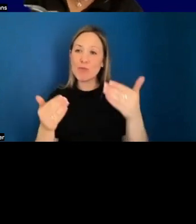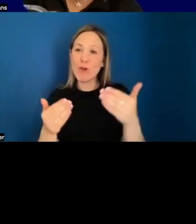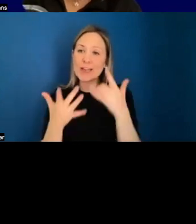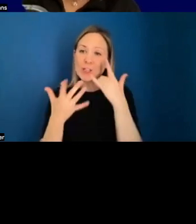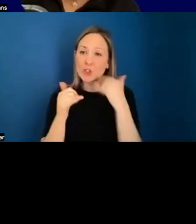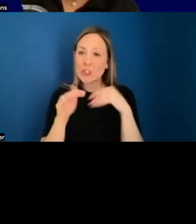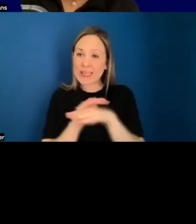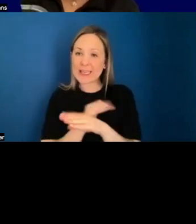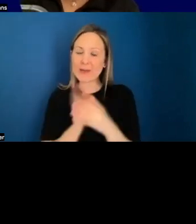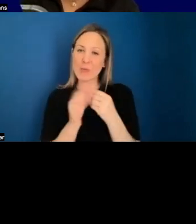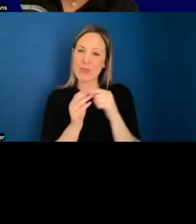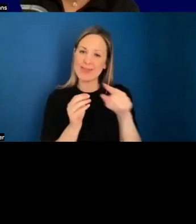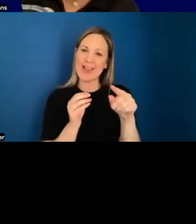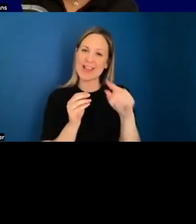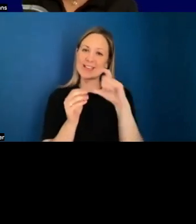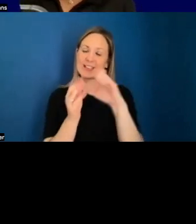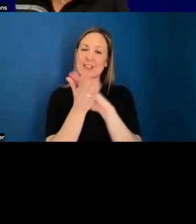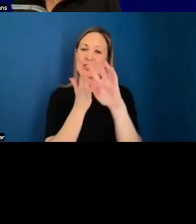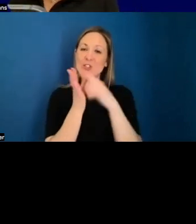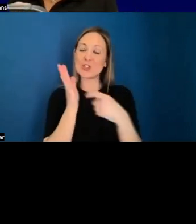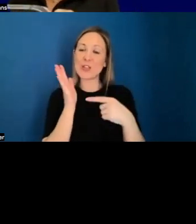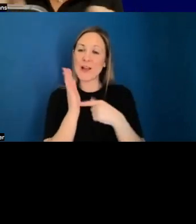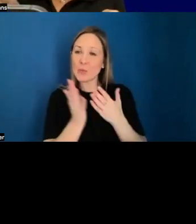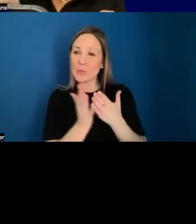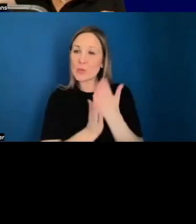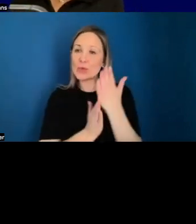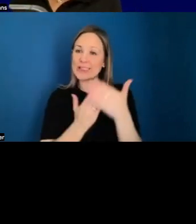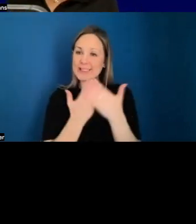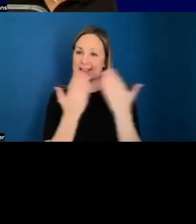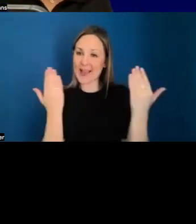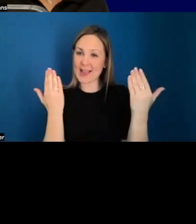this chart during the day because we can check the individual's feelings